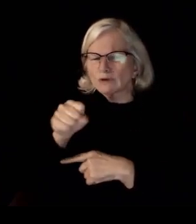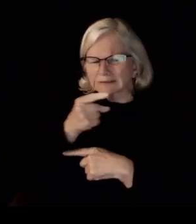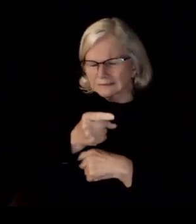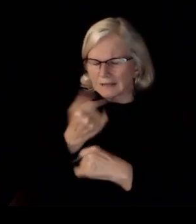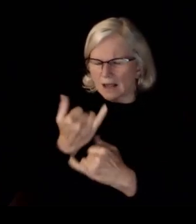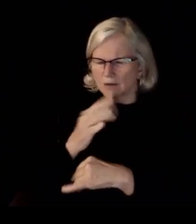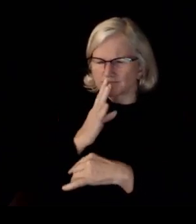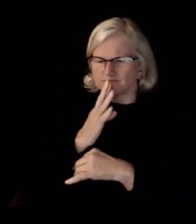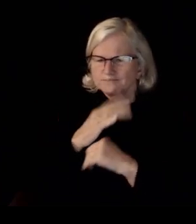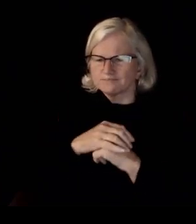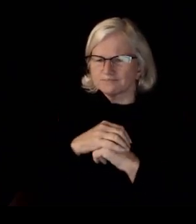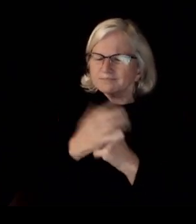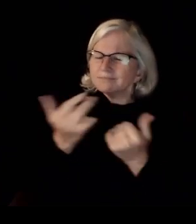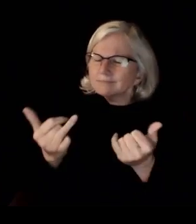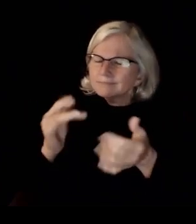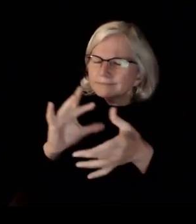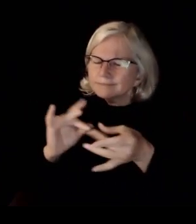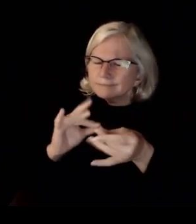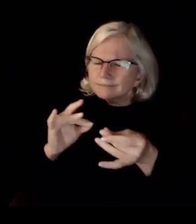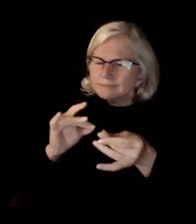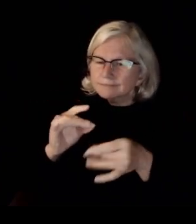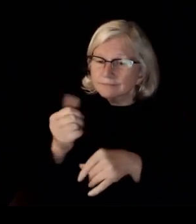take a little while to see the impact and so if